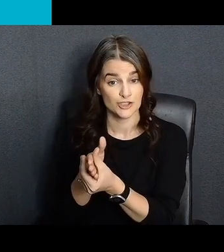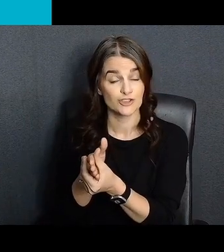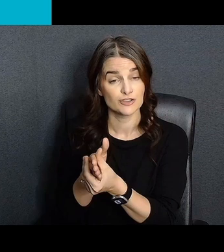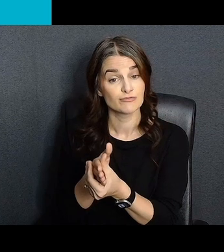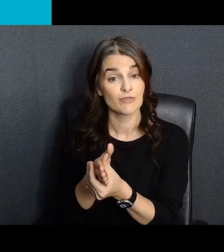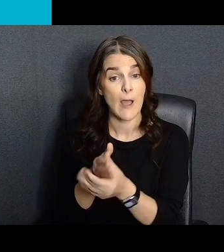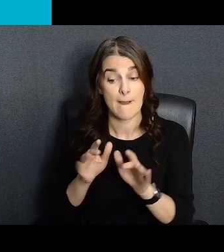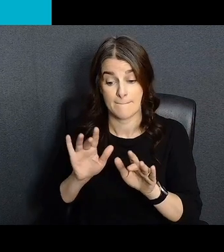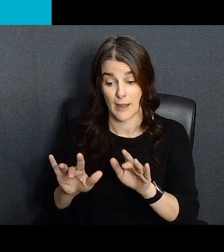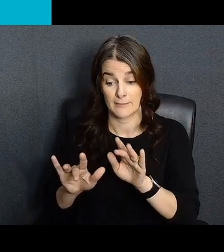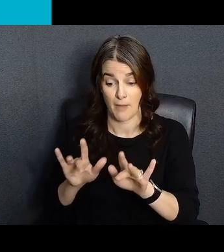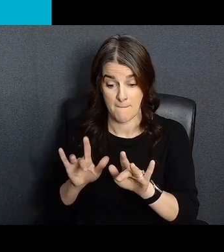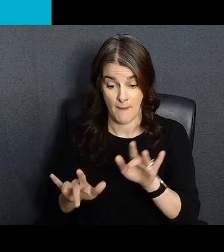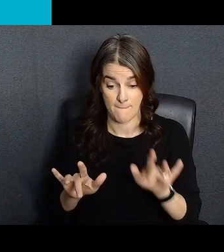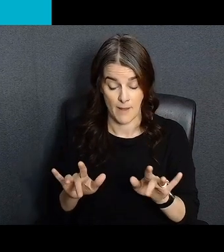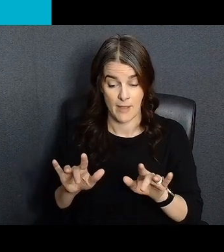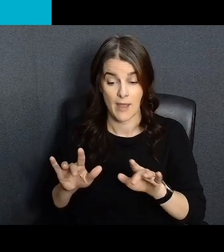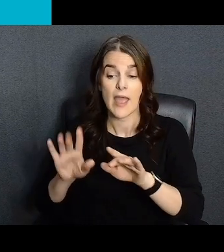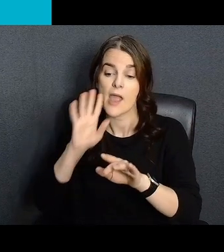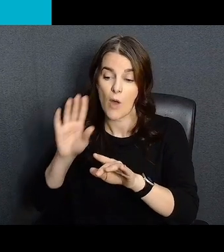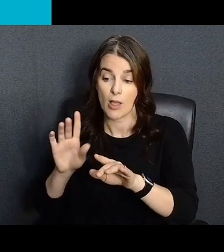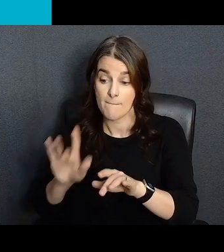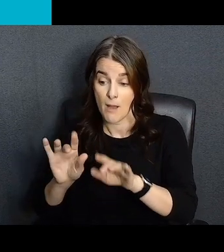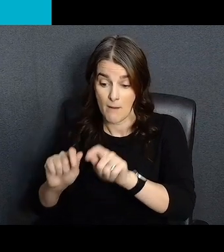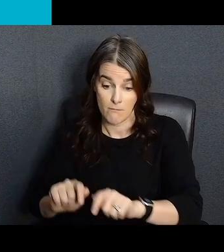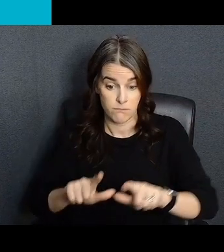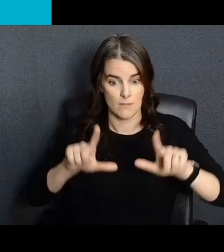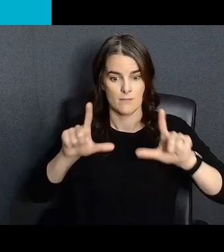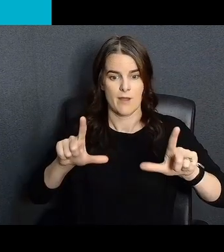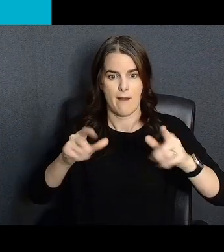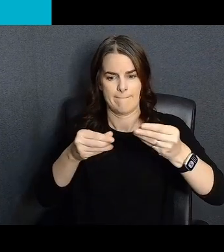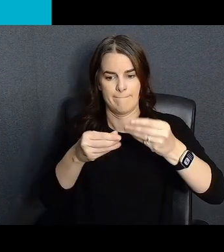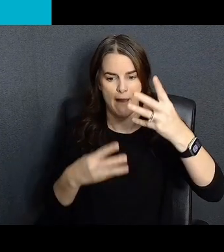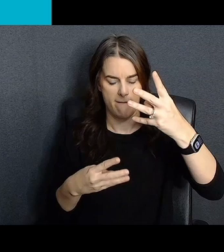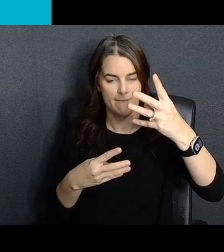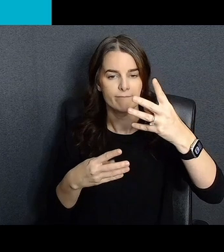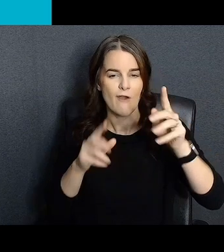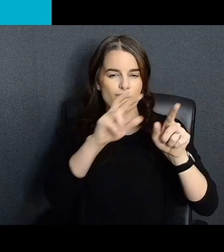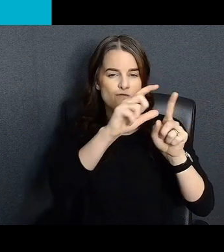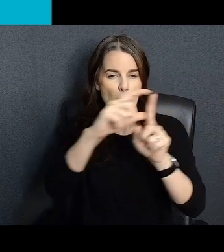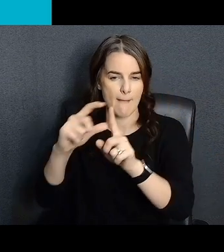that when you touch them or select them, it opens up another page with related vocabulary.